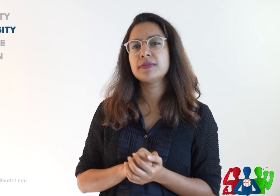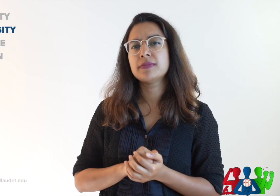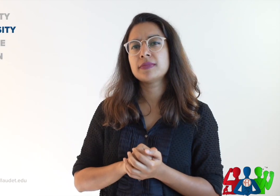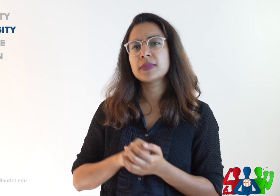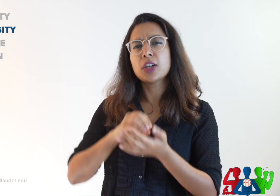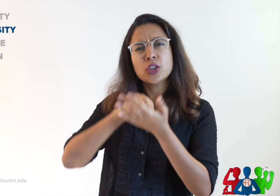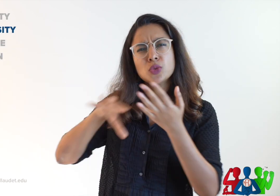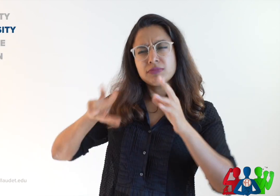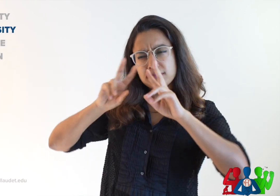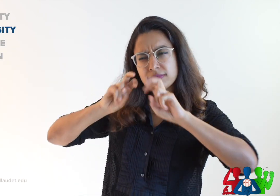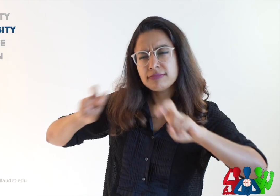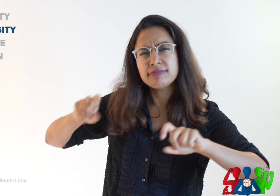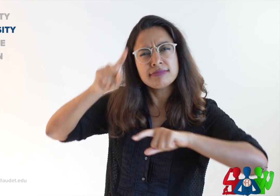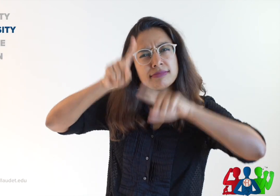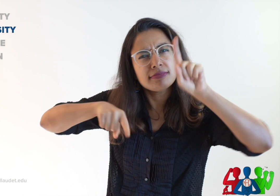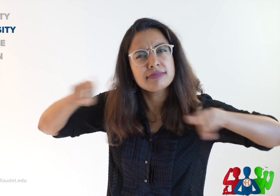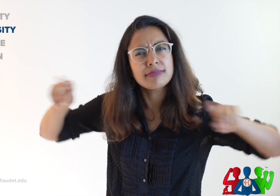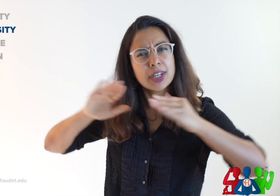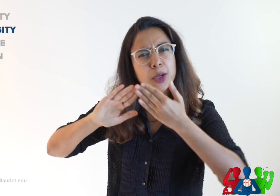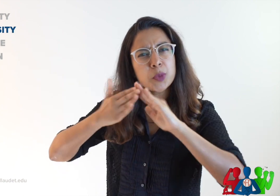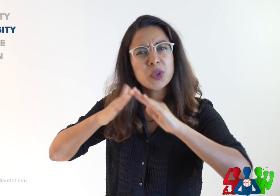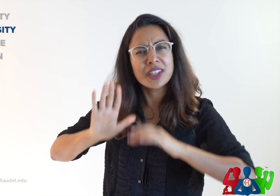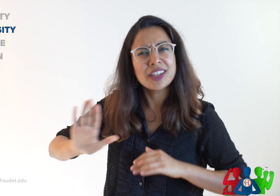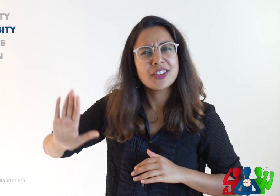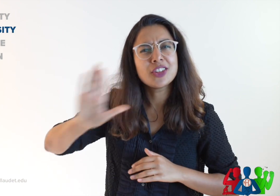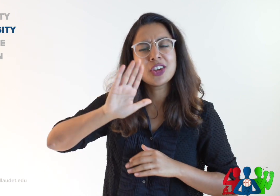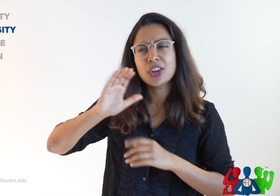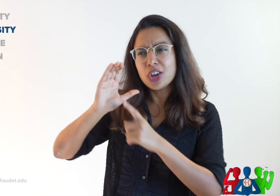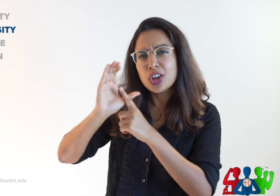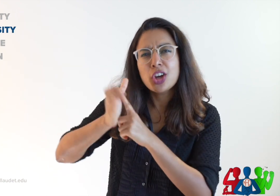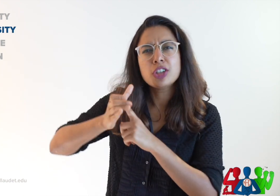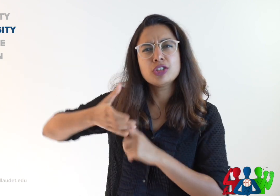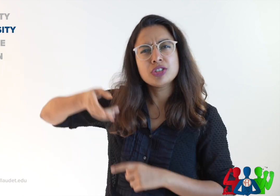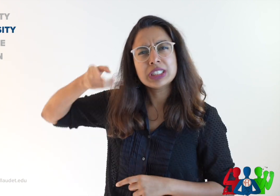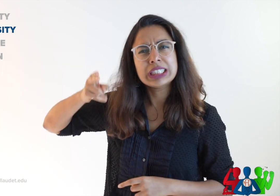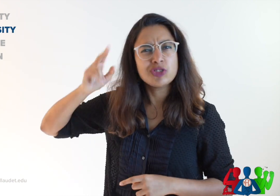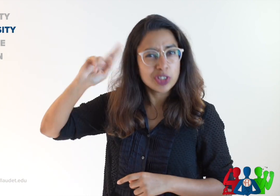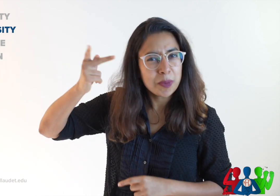In the second area, diversity, students look at the diversity in their communities